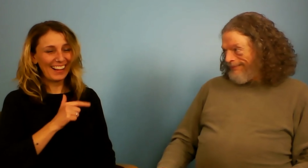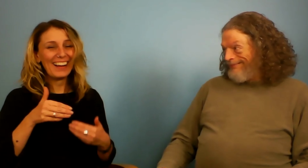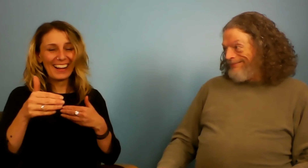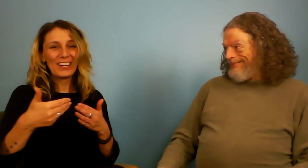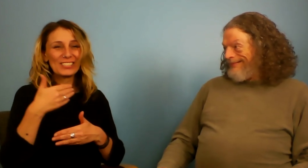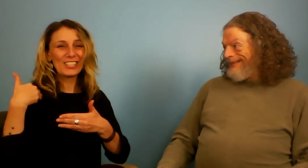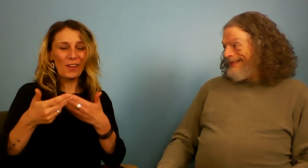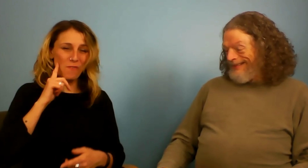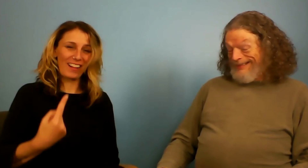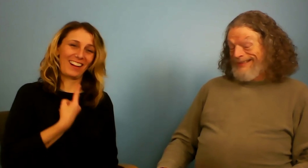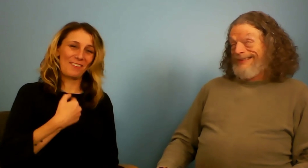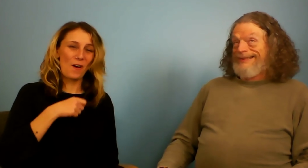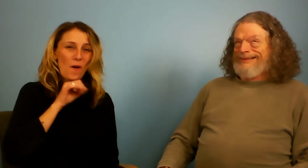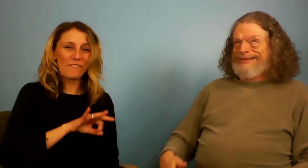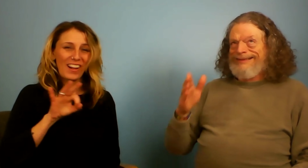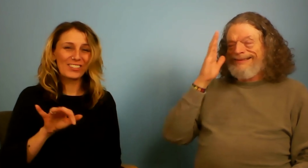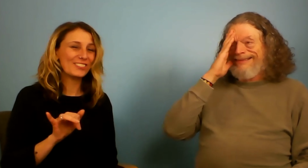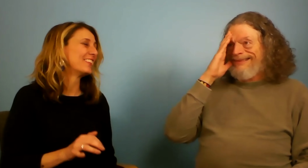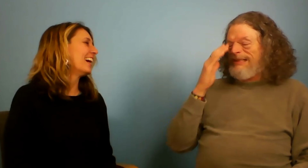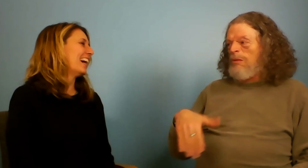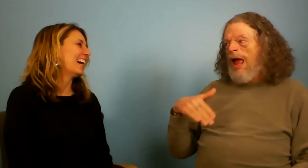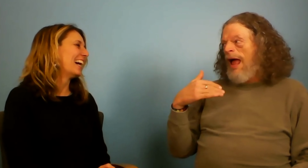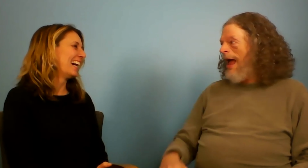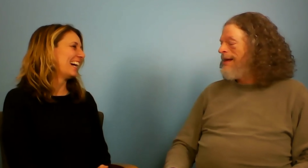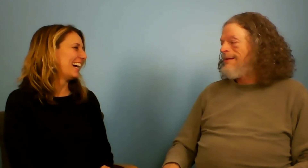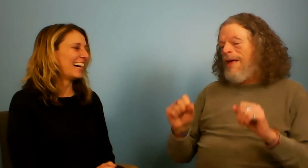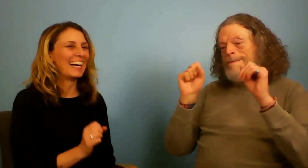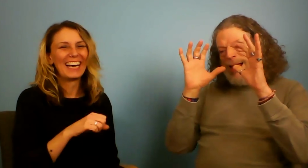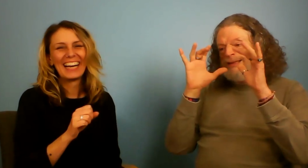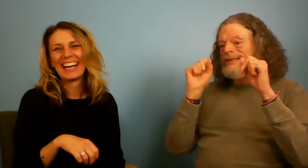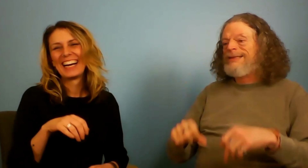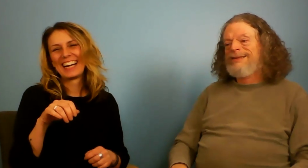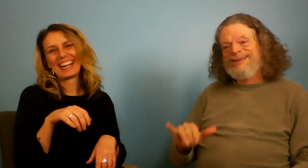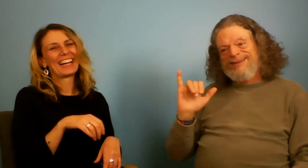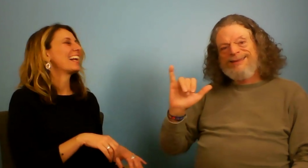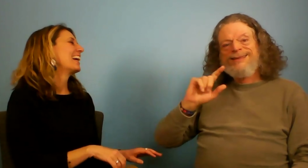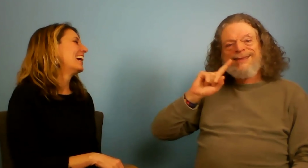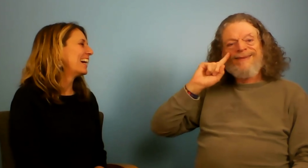I'll be next! The next generation will insult me and call me old-fashioned.